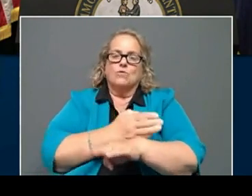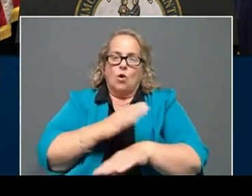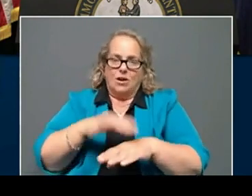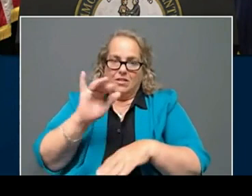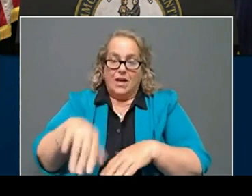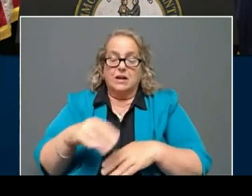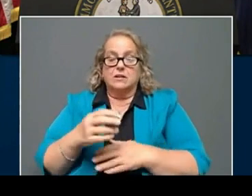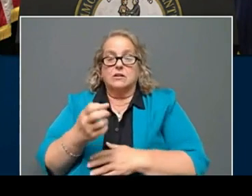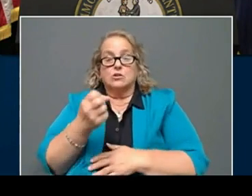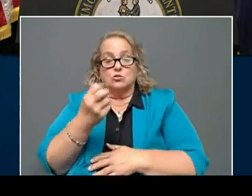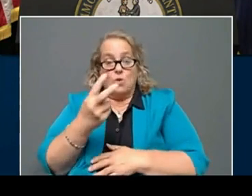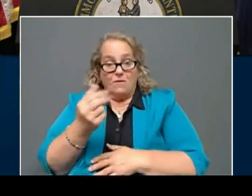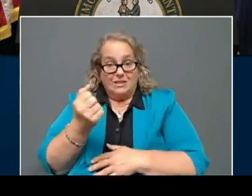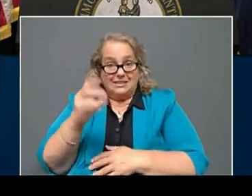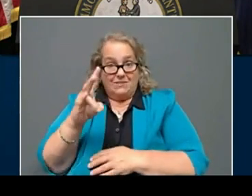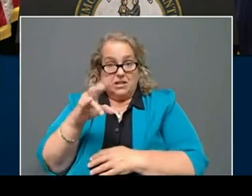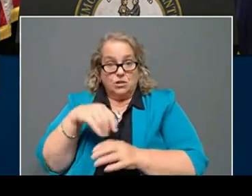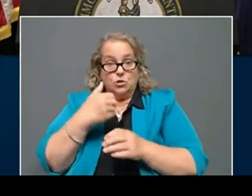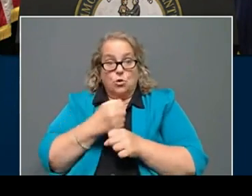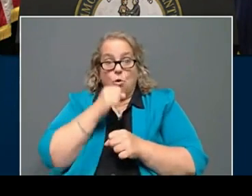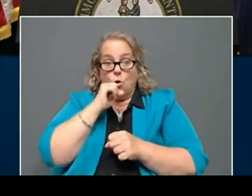we're gonna look at this a little bit later. We've been counting that up now,